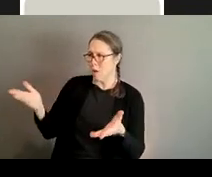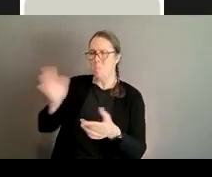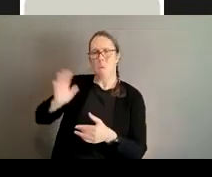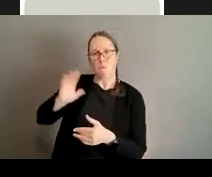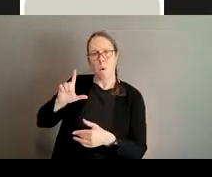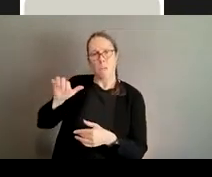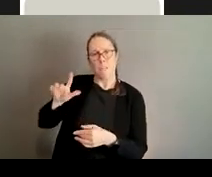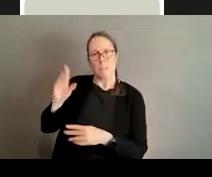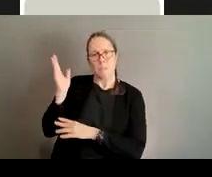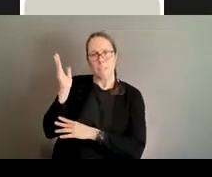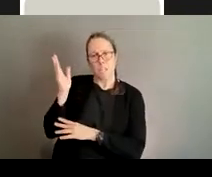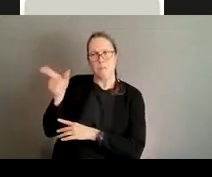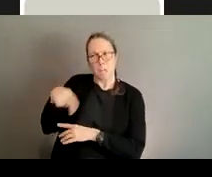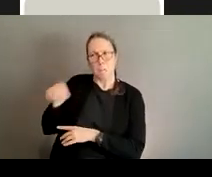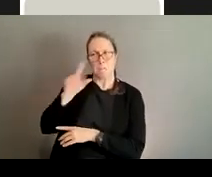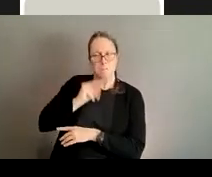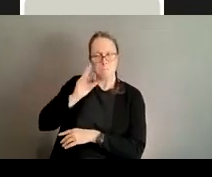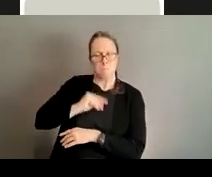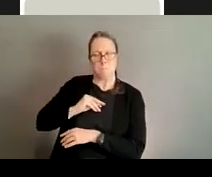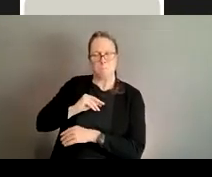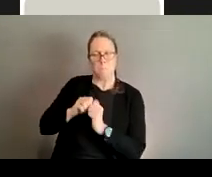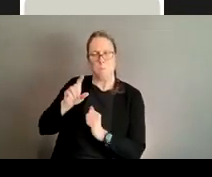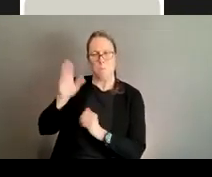And if any of you have additional suggestions